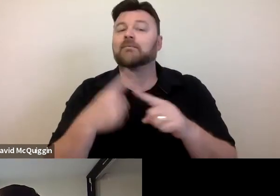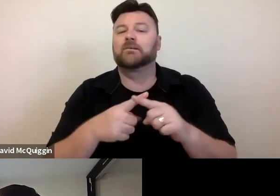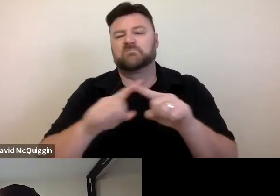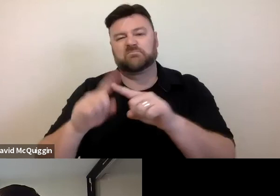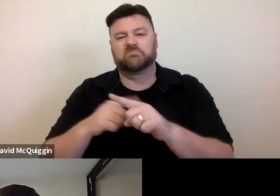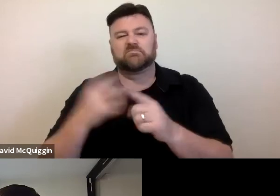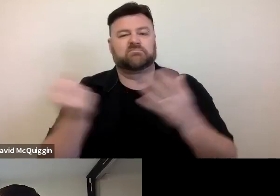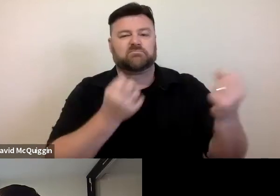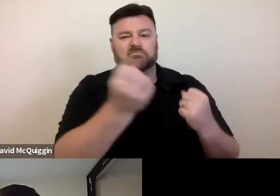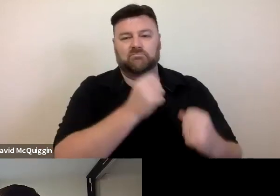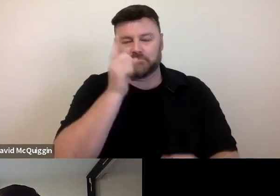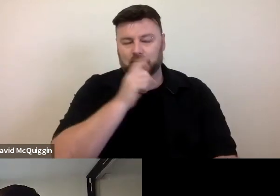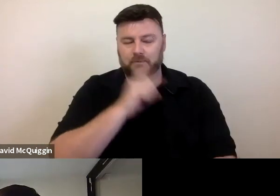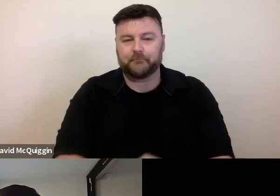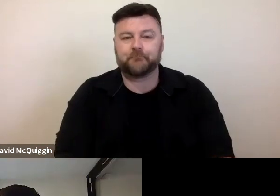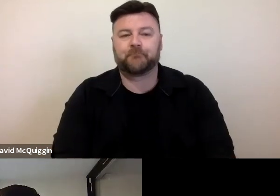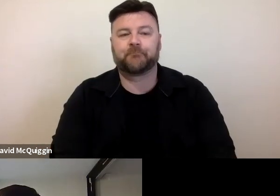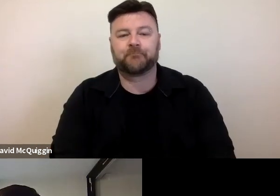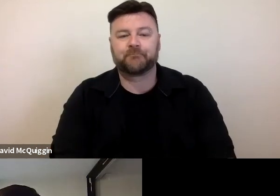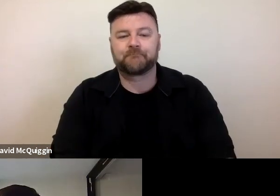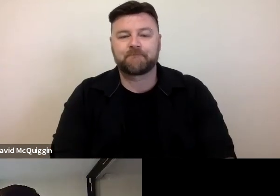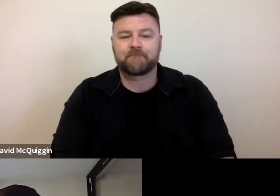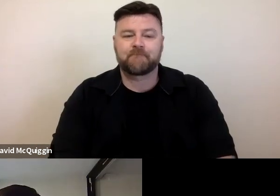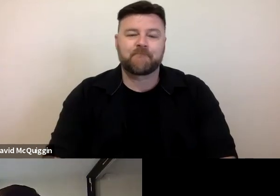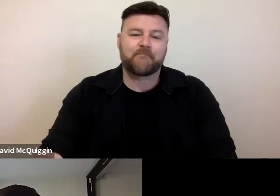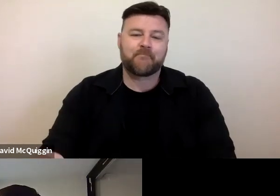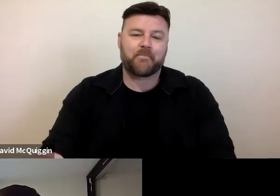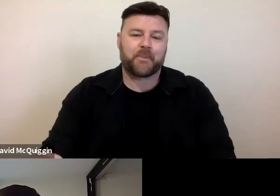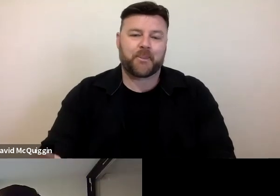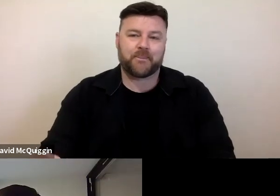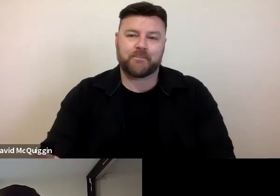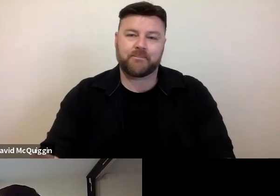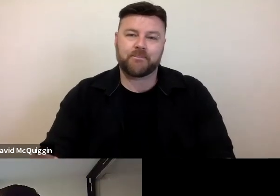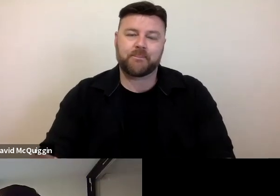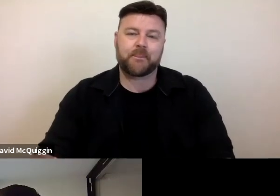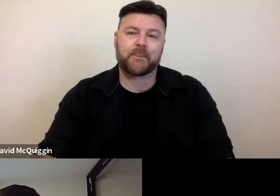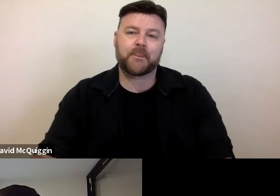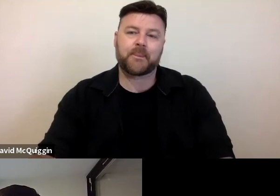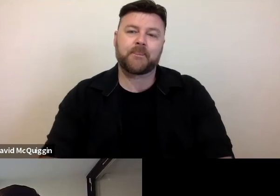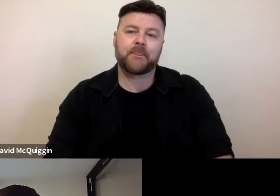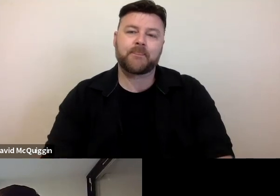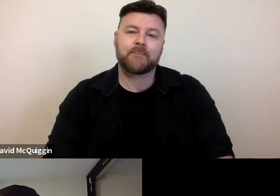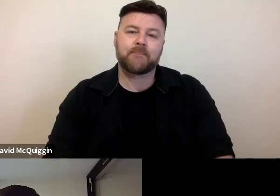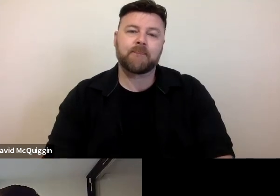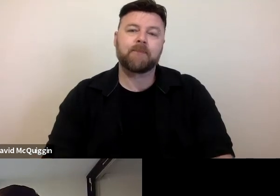different ways, in the same way that you would create different things for a museum or an art gallery, different kinds of events for